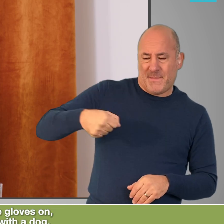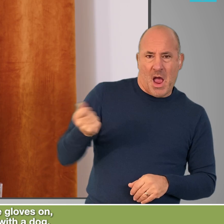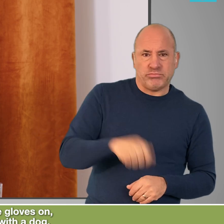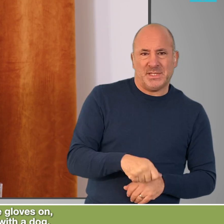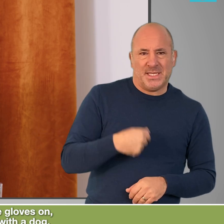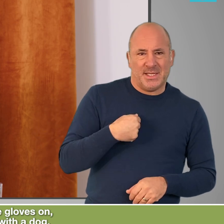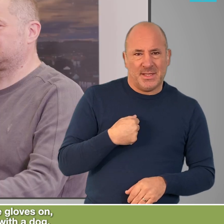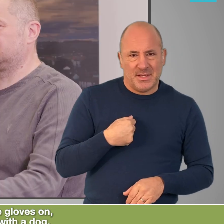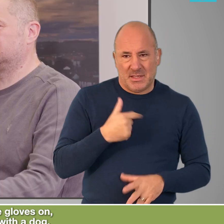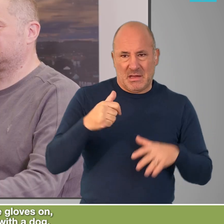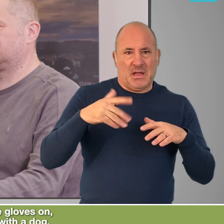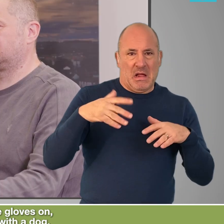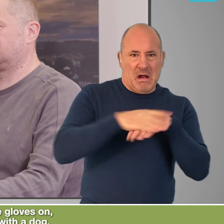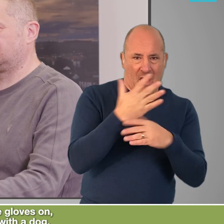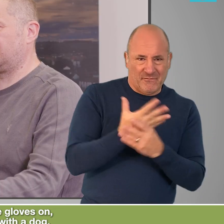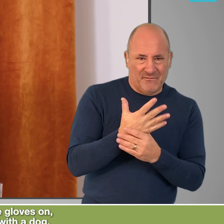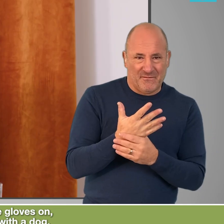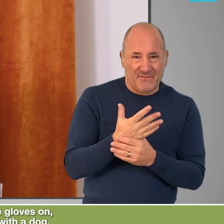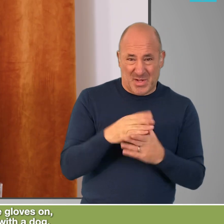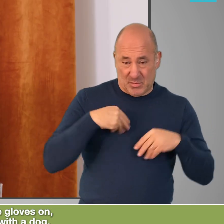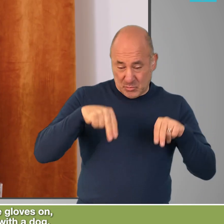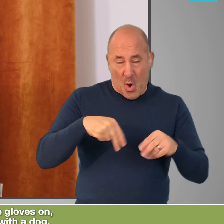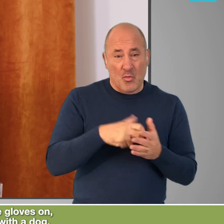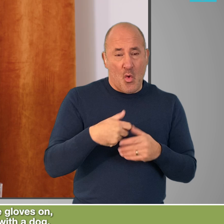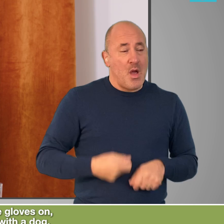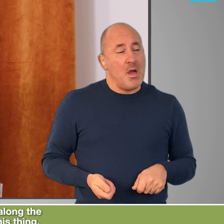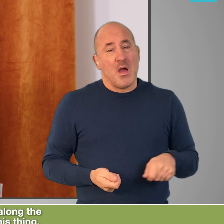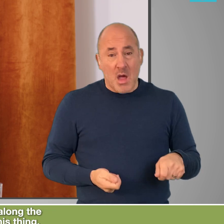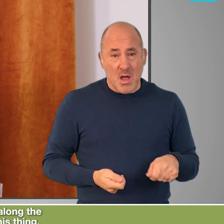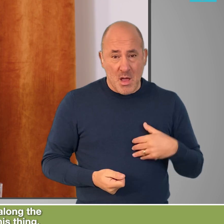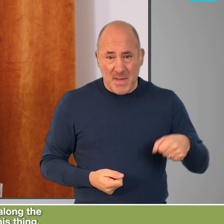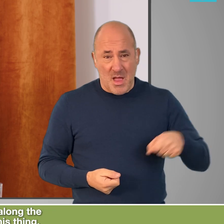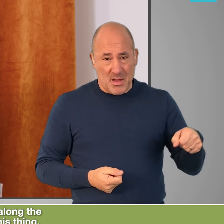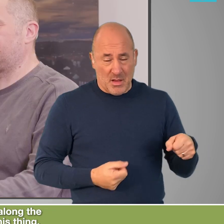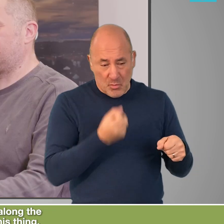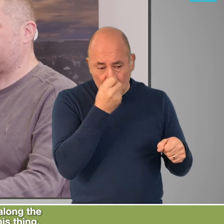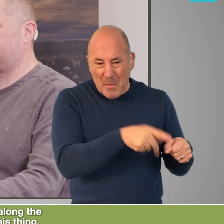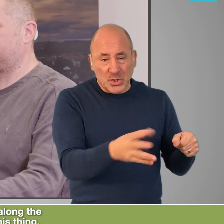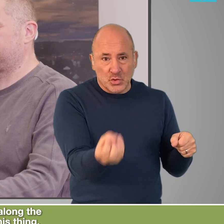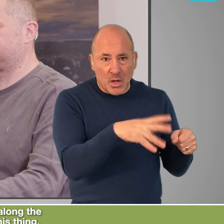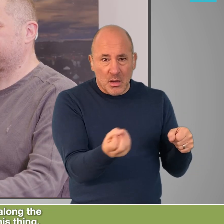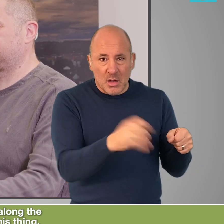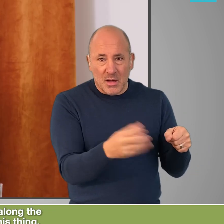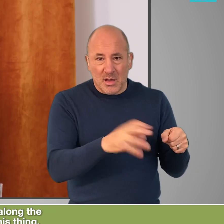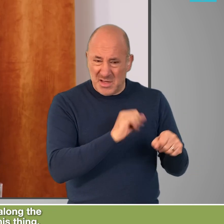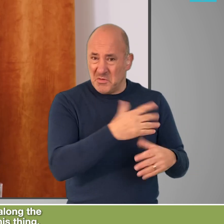get a bag.' Put some gloves on, and it's just a walk with a dog, but we litter pick along the way and it's just his thing.